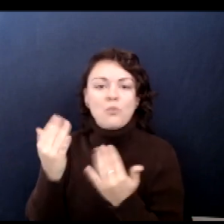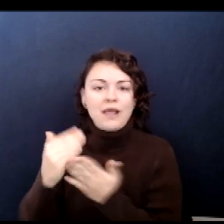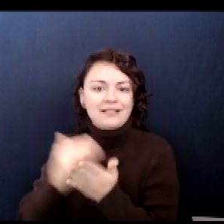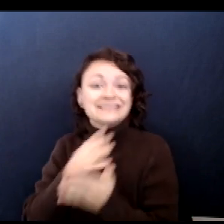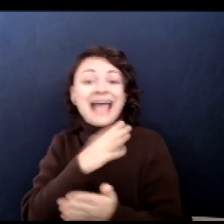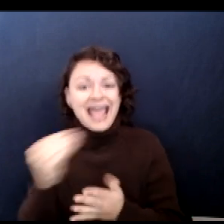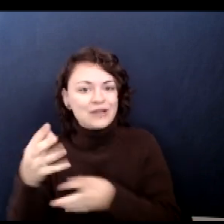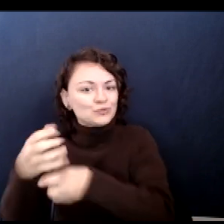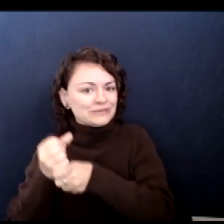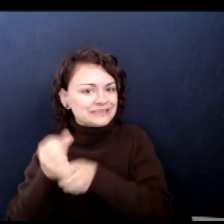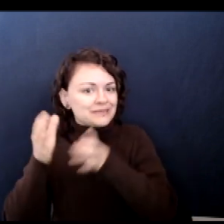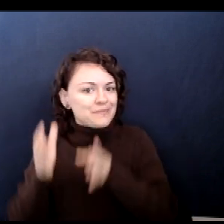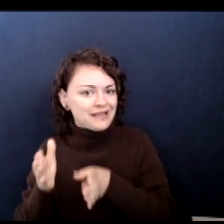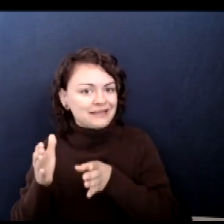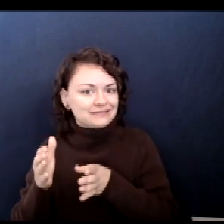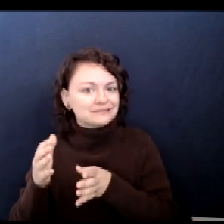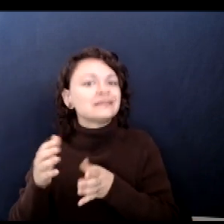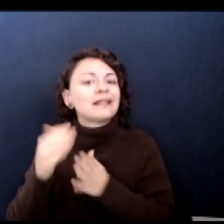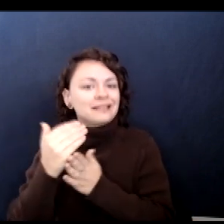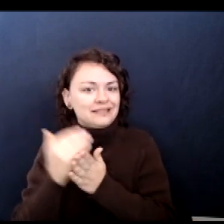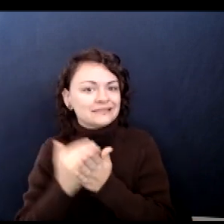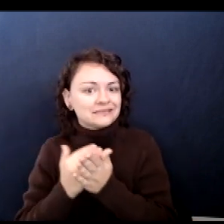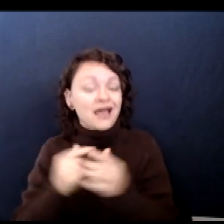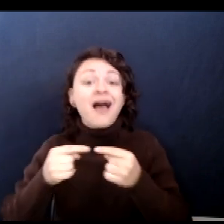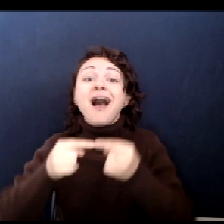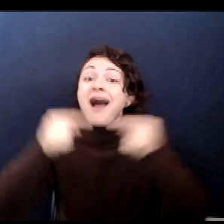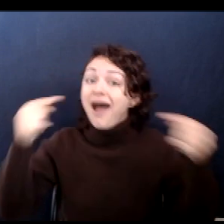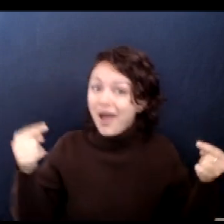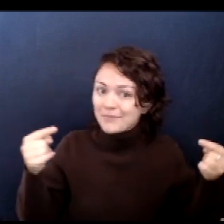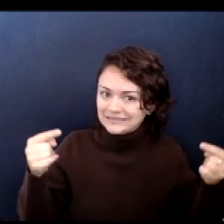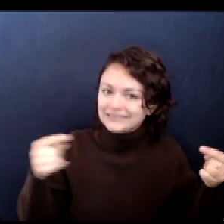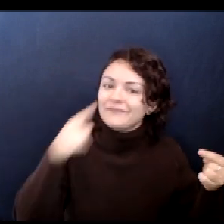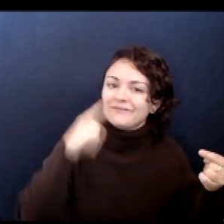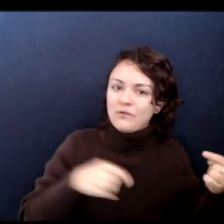The opposite is true for white recipients when